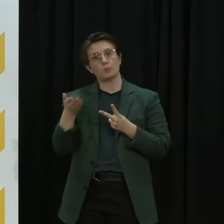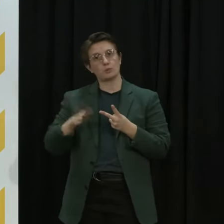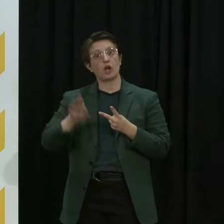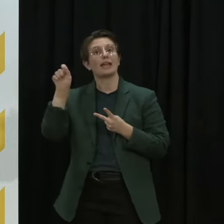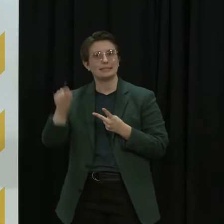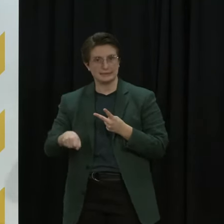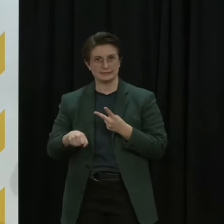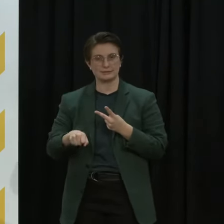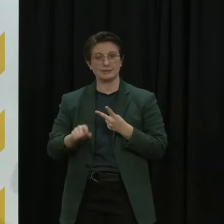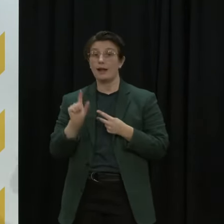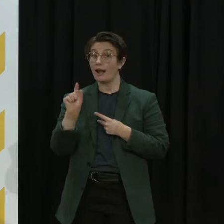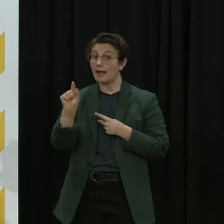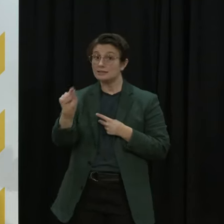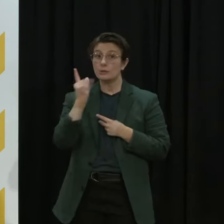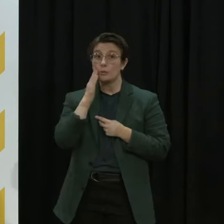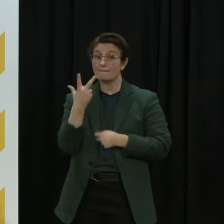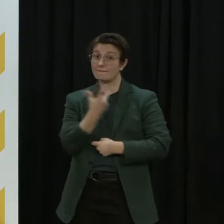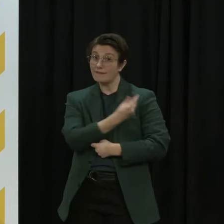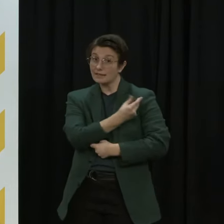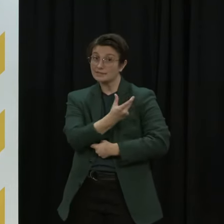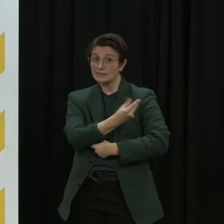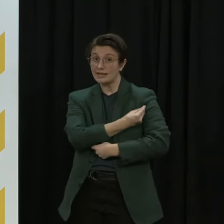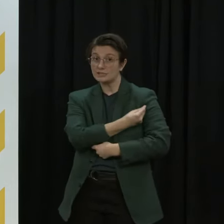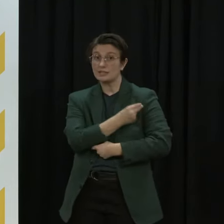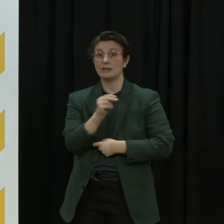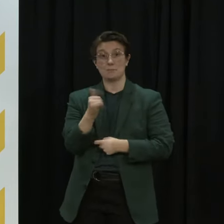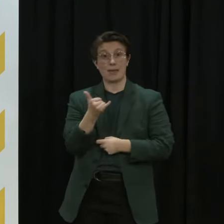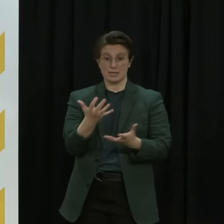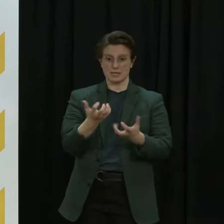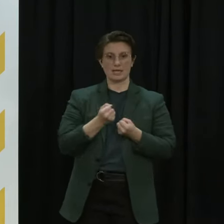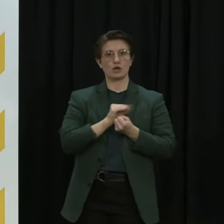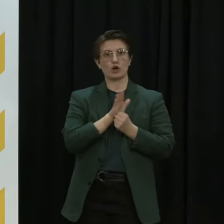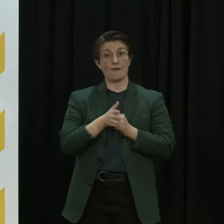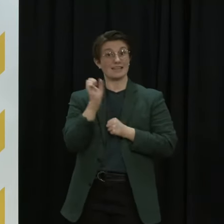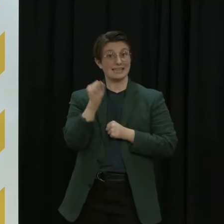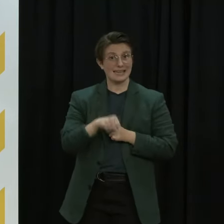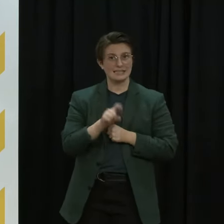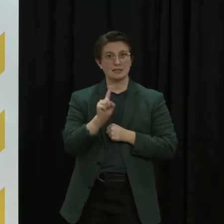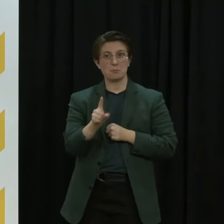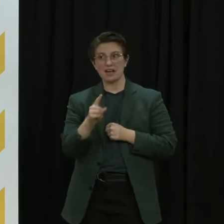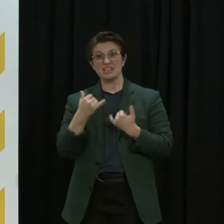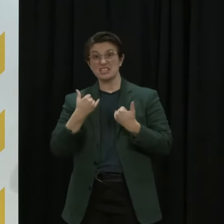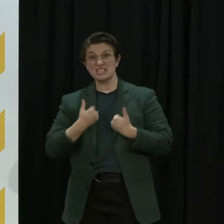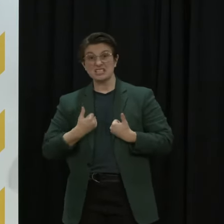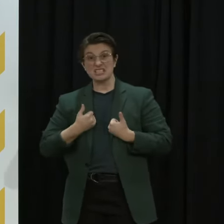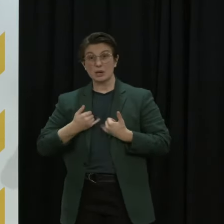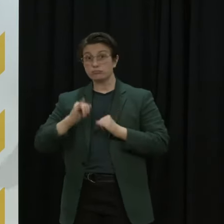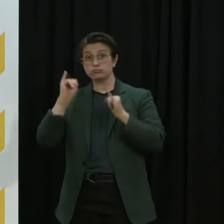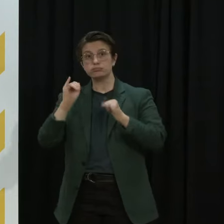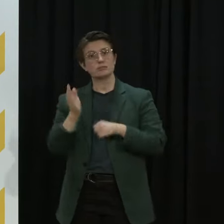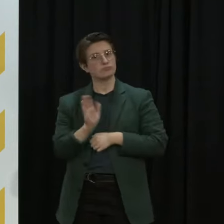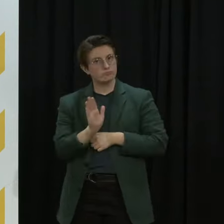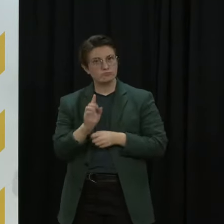from disease and that's the opportunity that we have. So transmission in countries